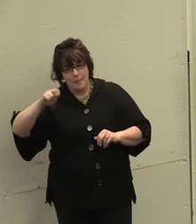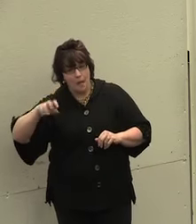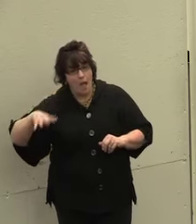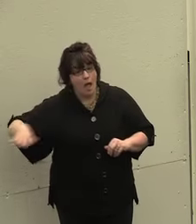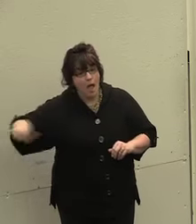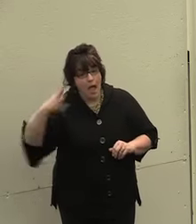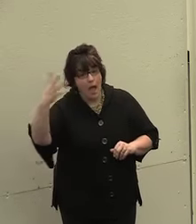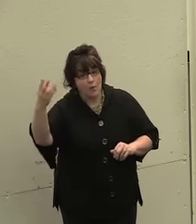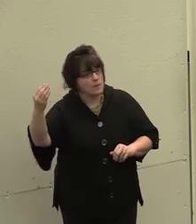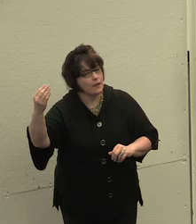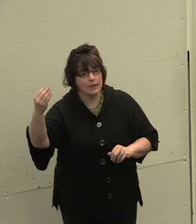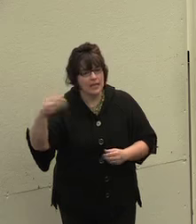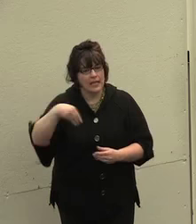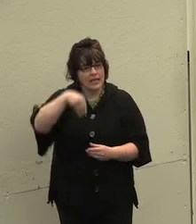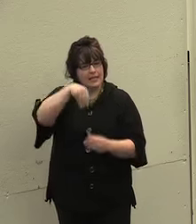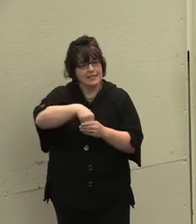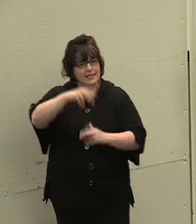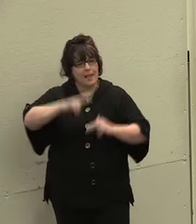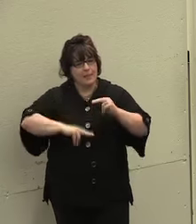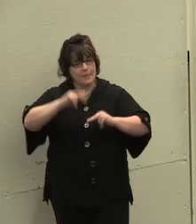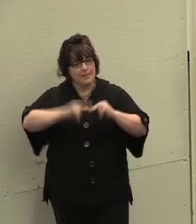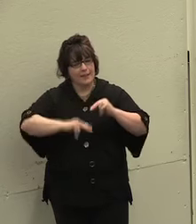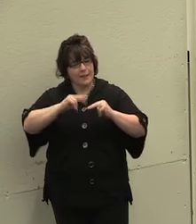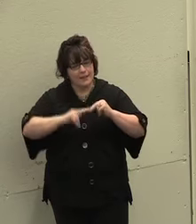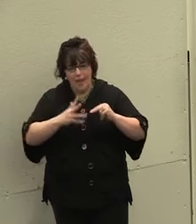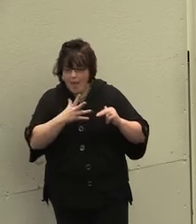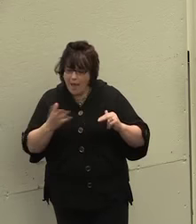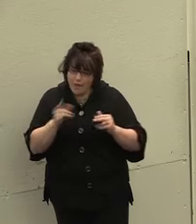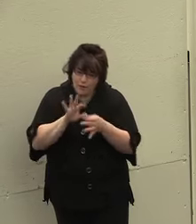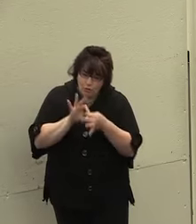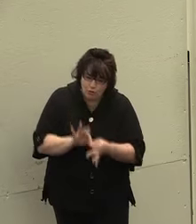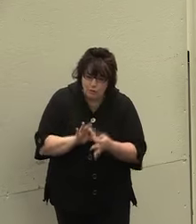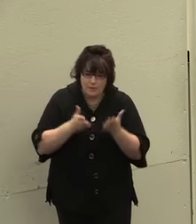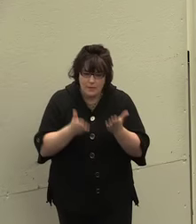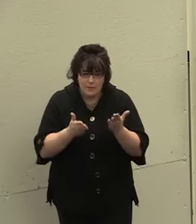about the inside of the building in terms of rethinking